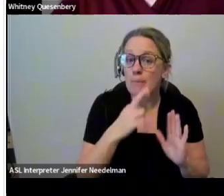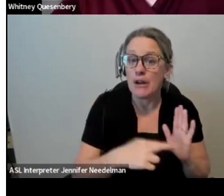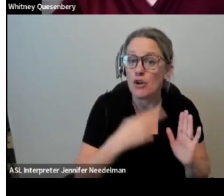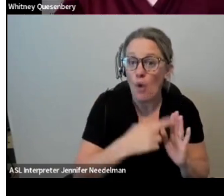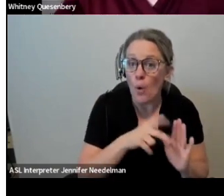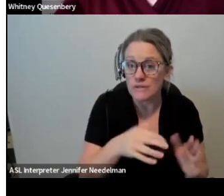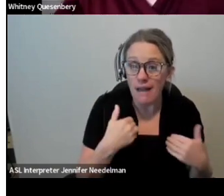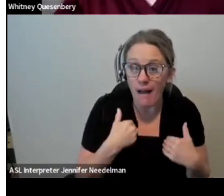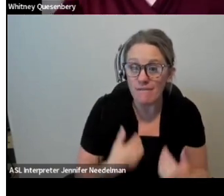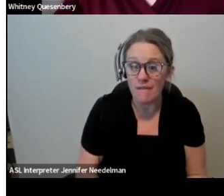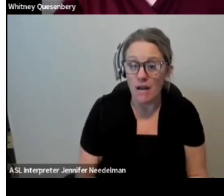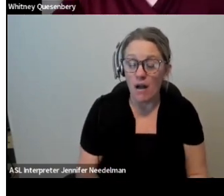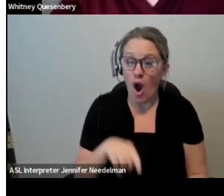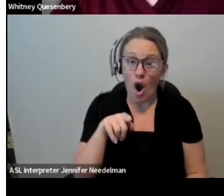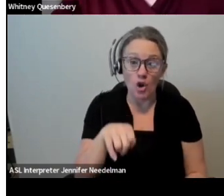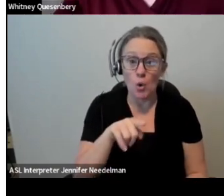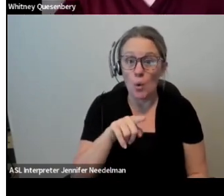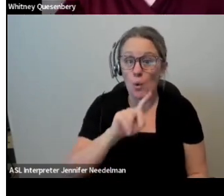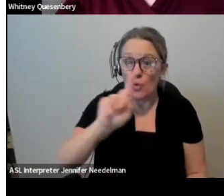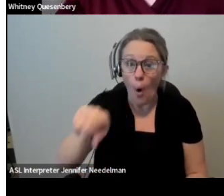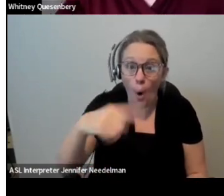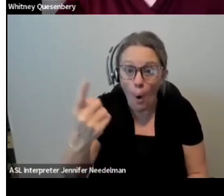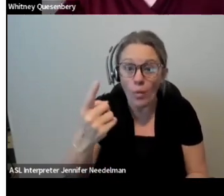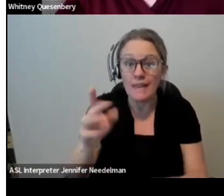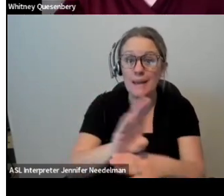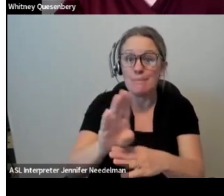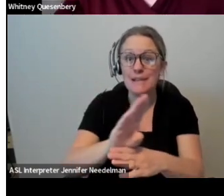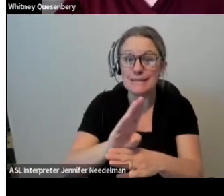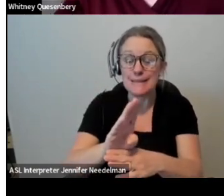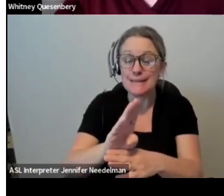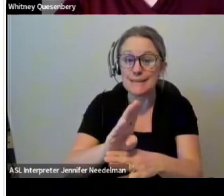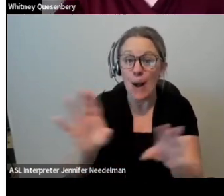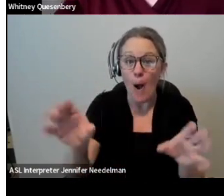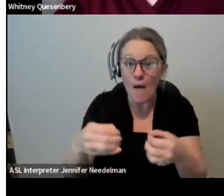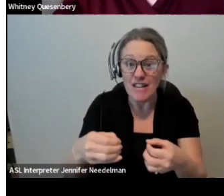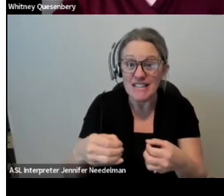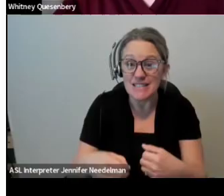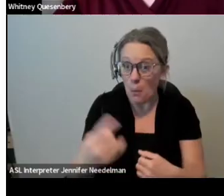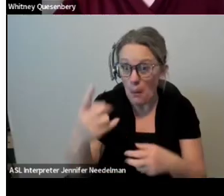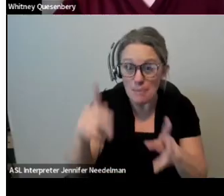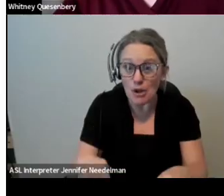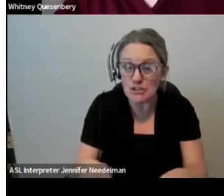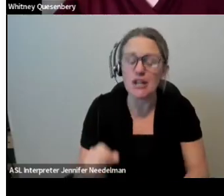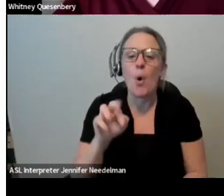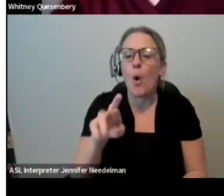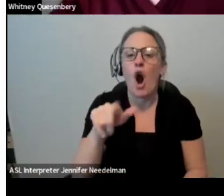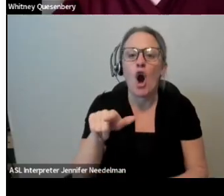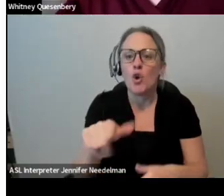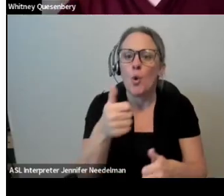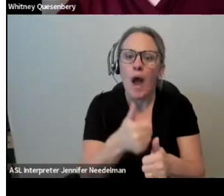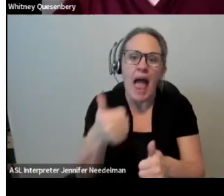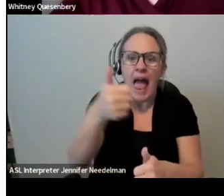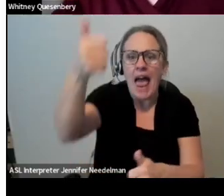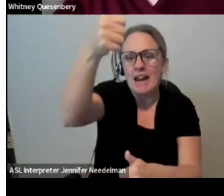Are you the business office of the small company or are you the head of something and you've got a payroll clerk